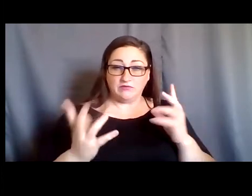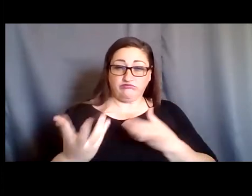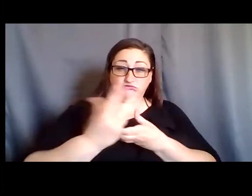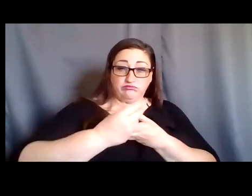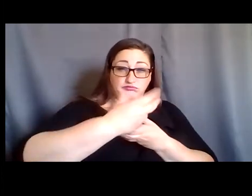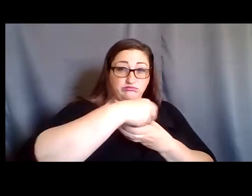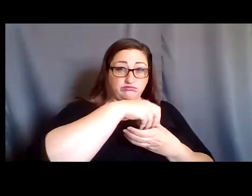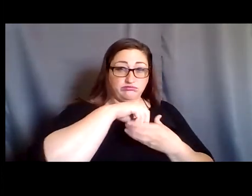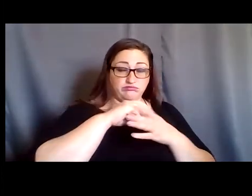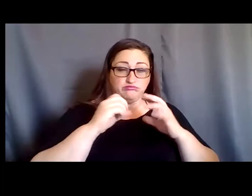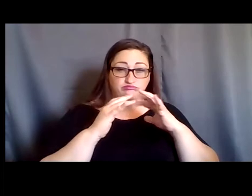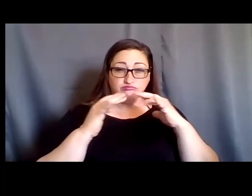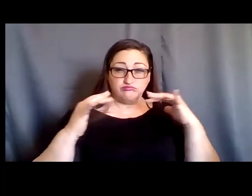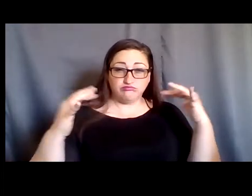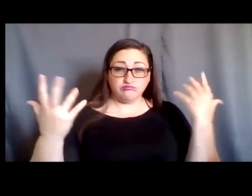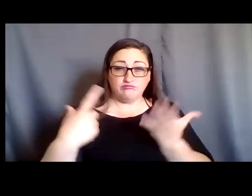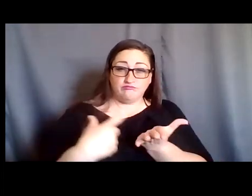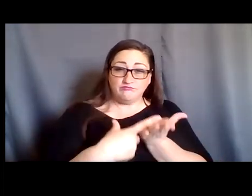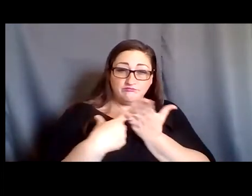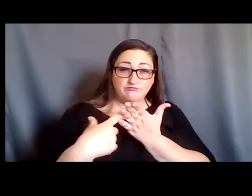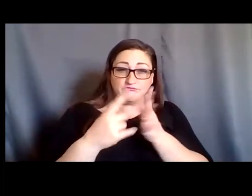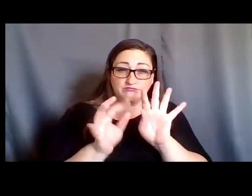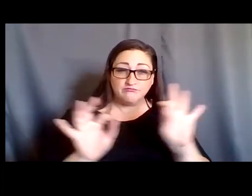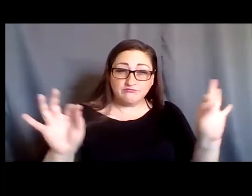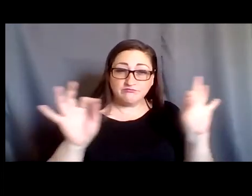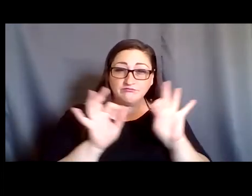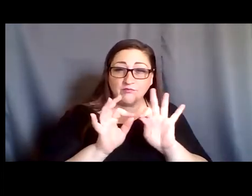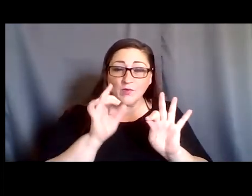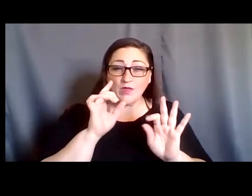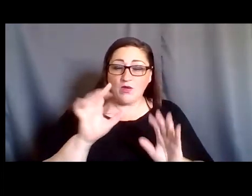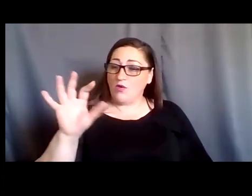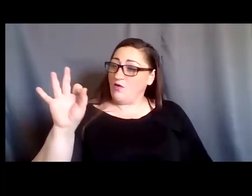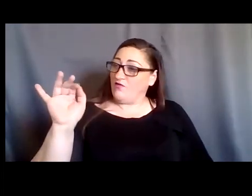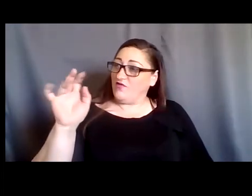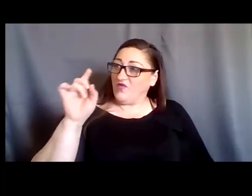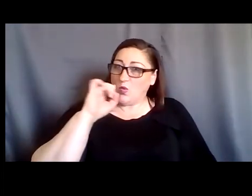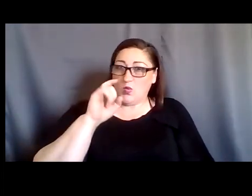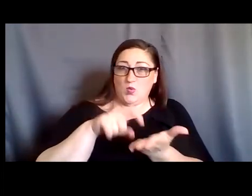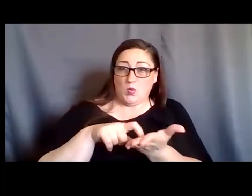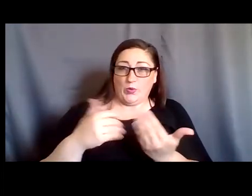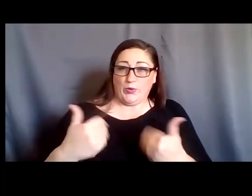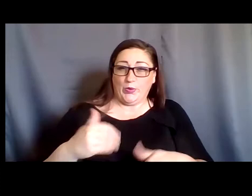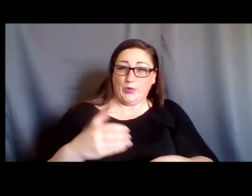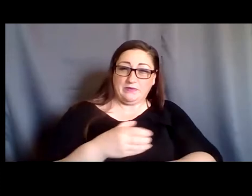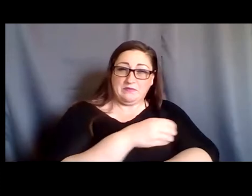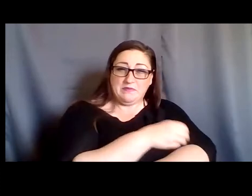In Ford’s funding, we've seen the power of this community in the fight for social justice and equality,